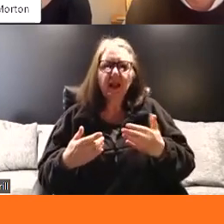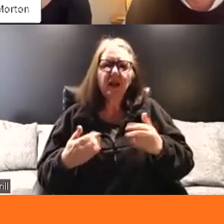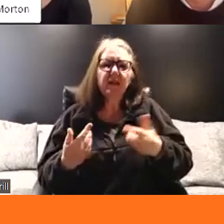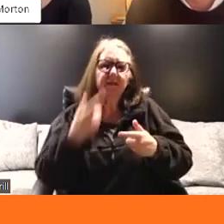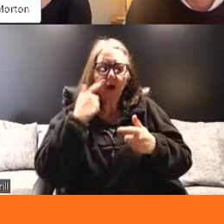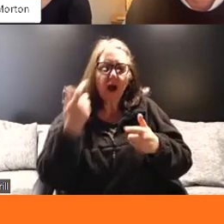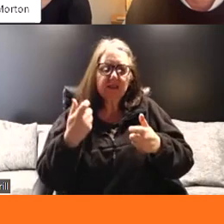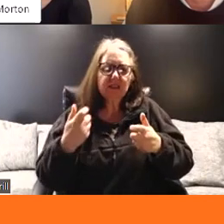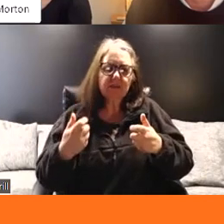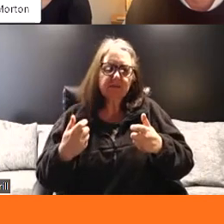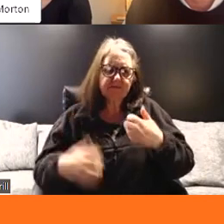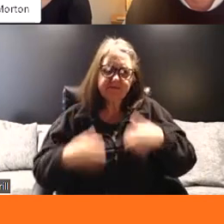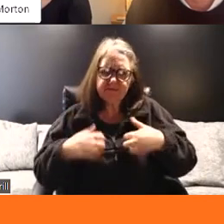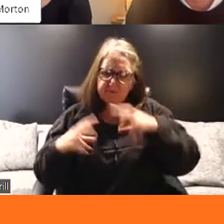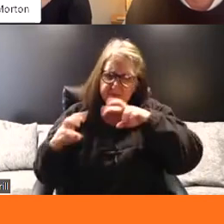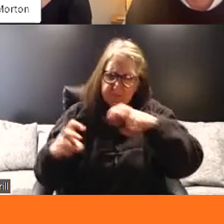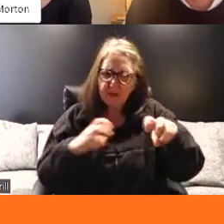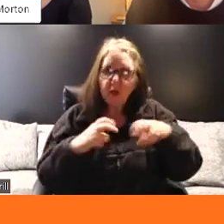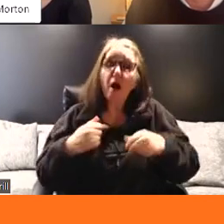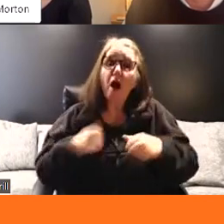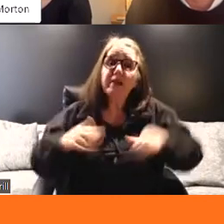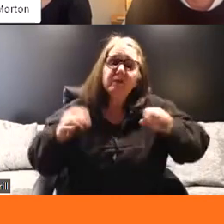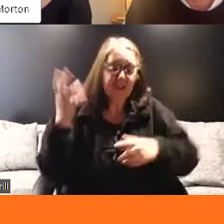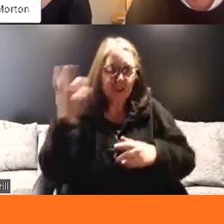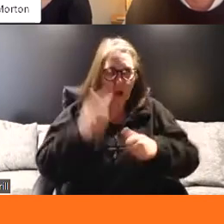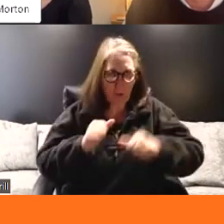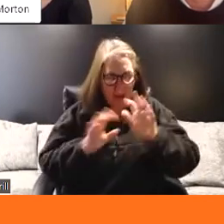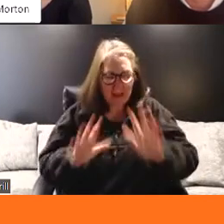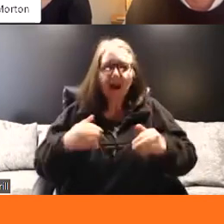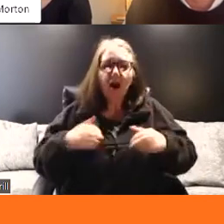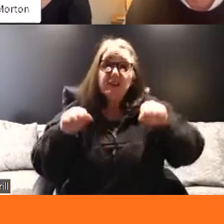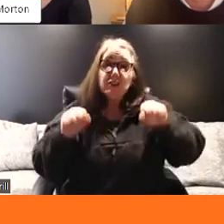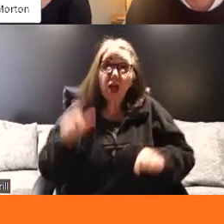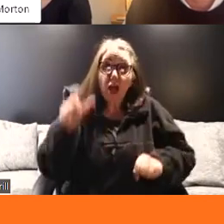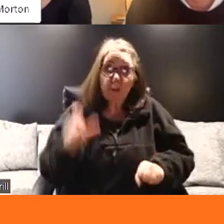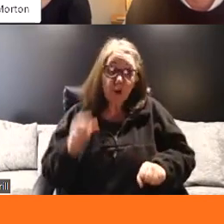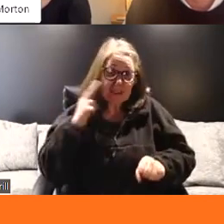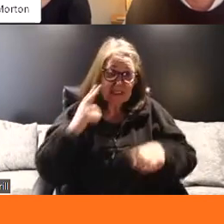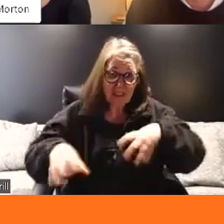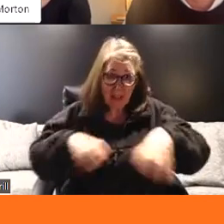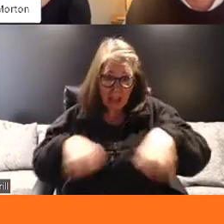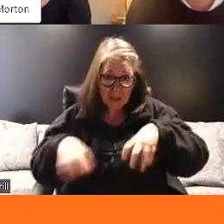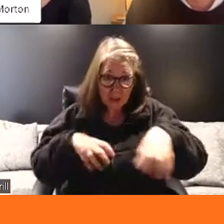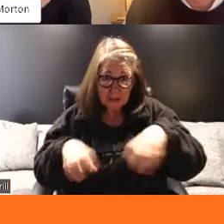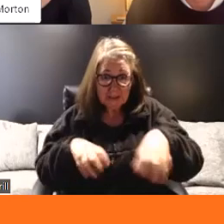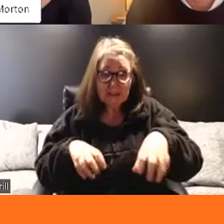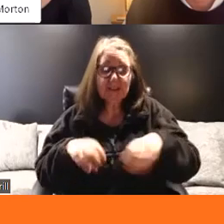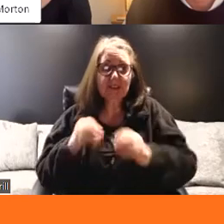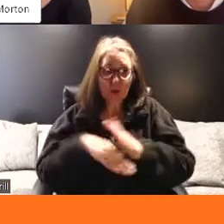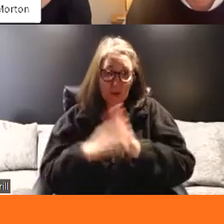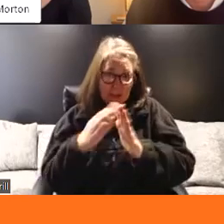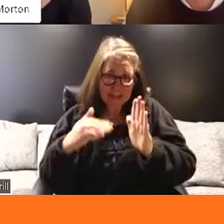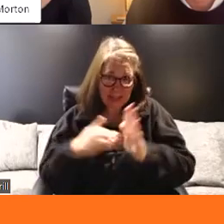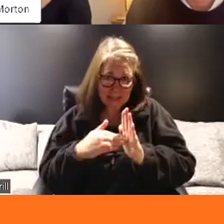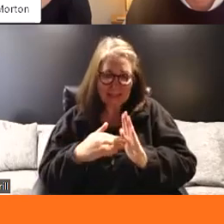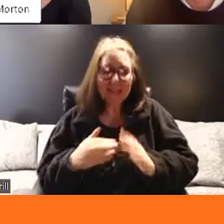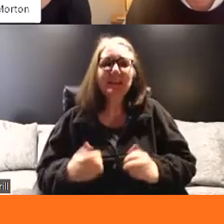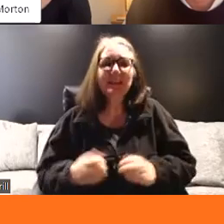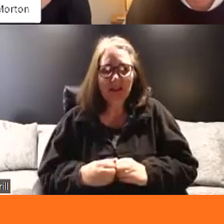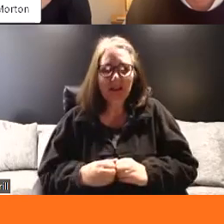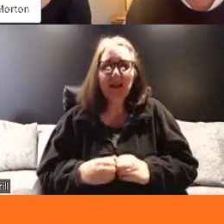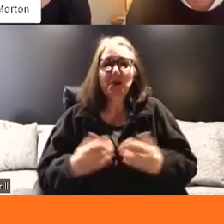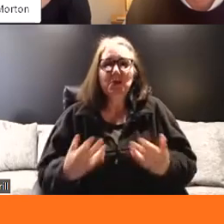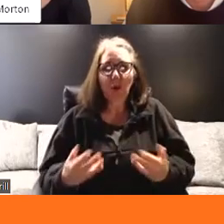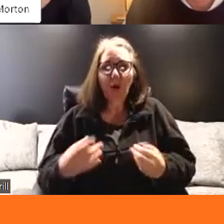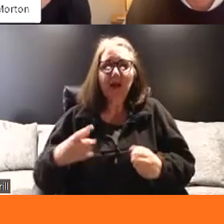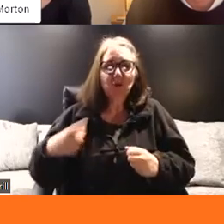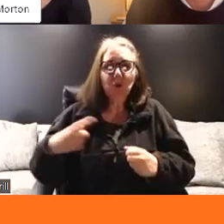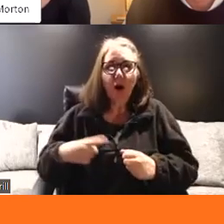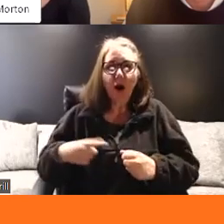So just bear with us. So yeah, part of Deaf action here in New